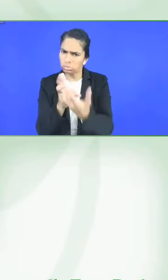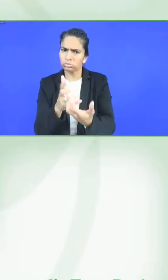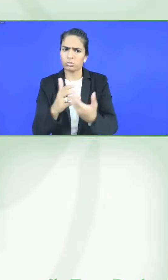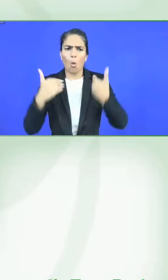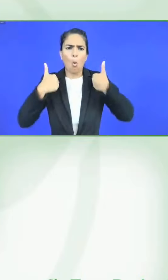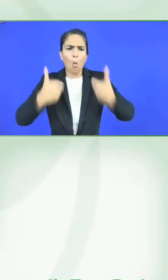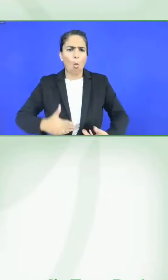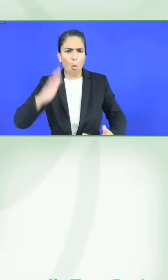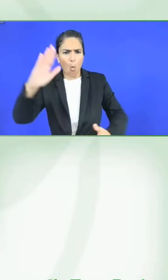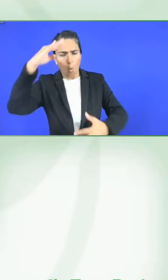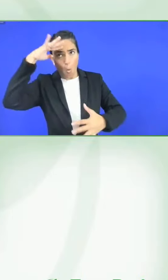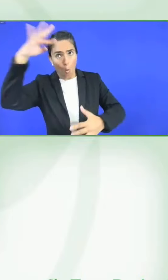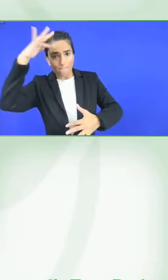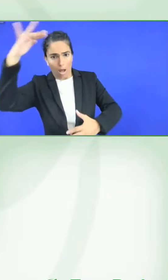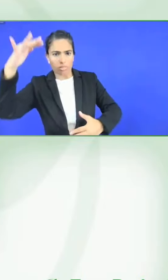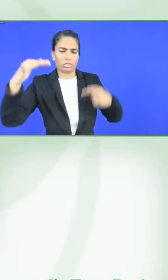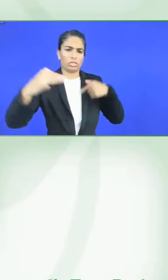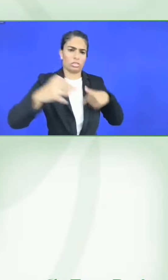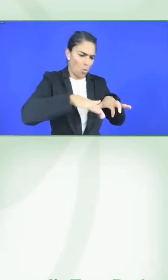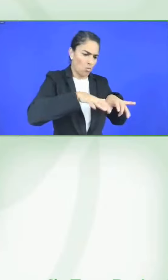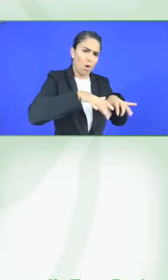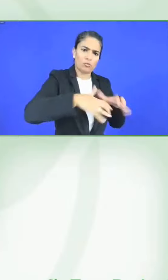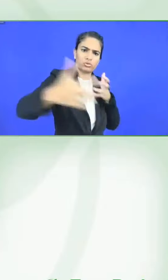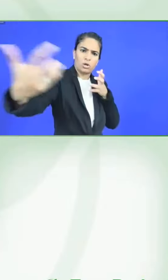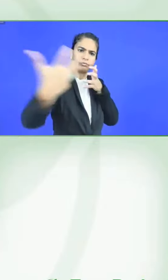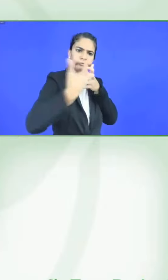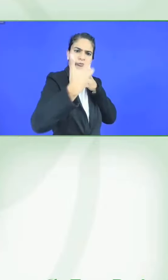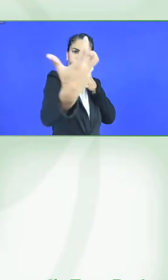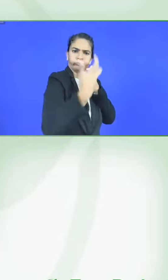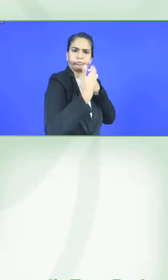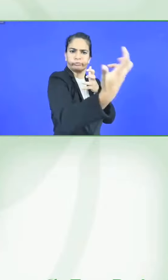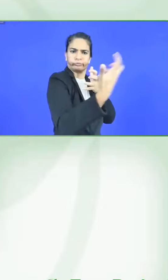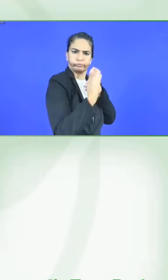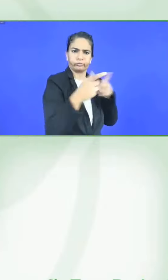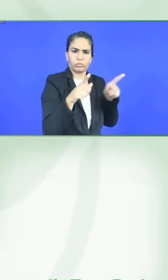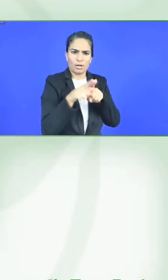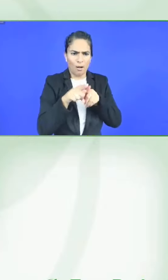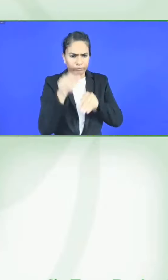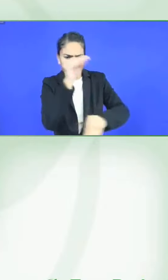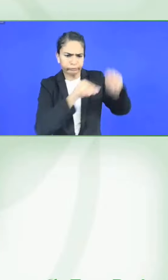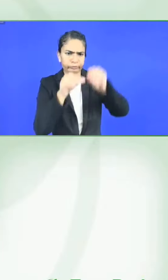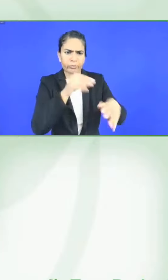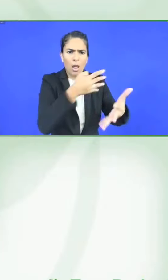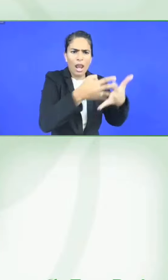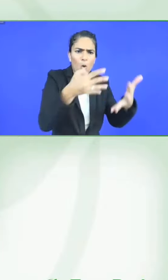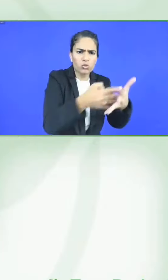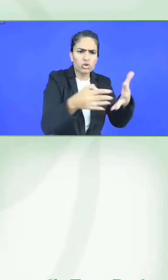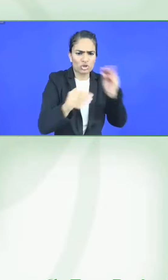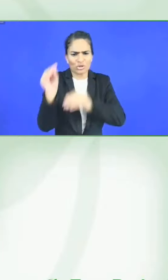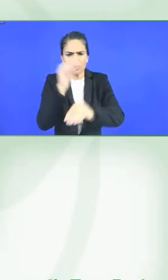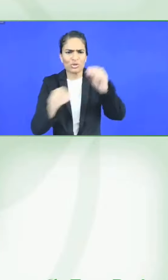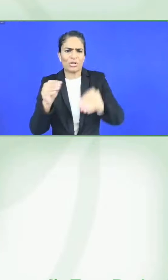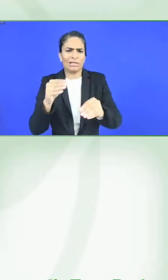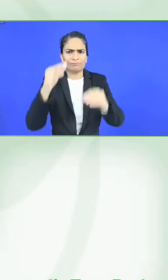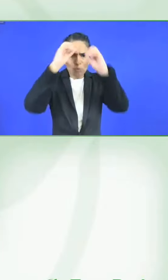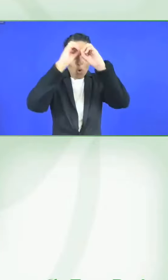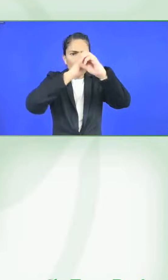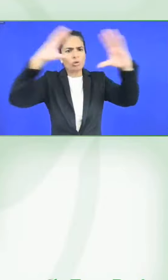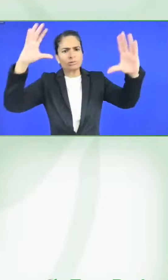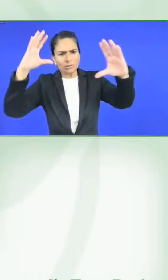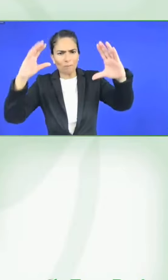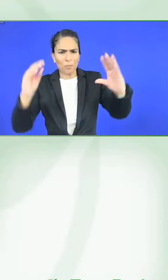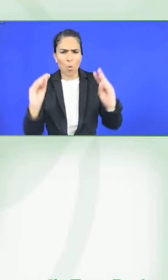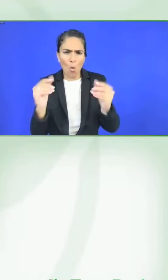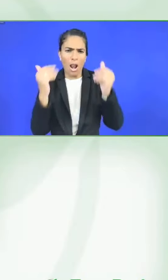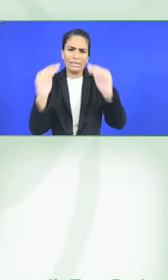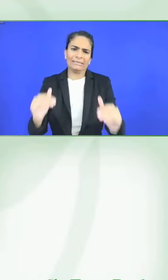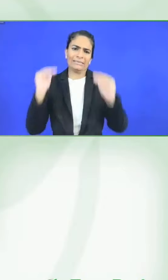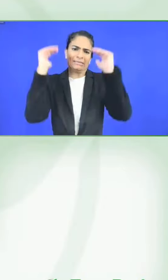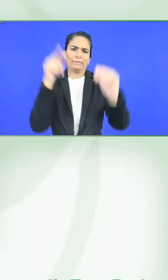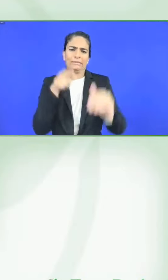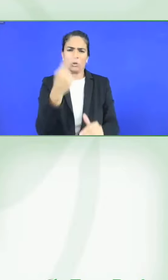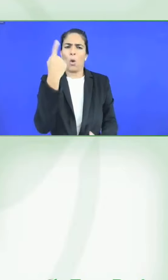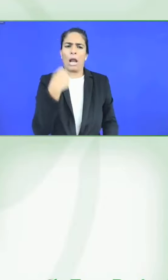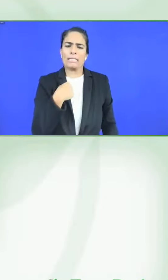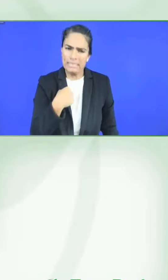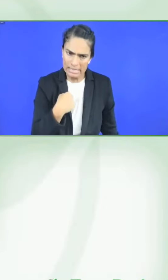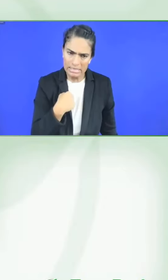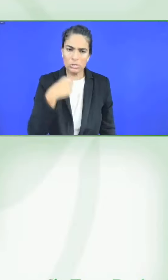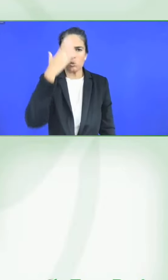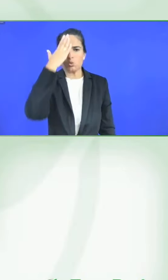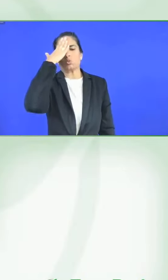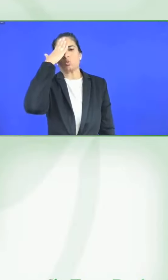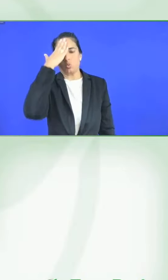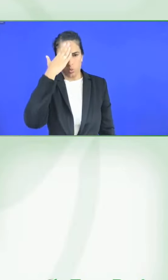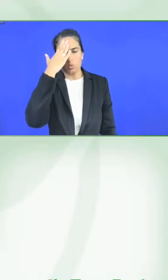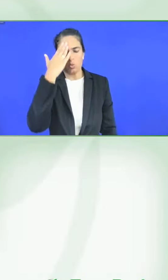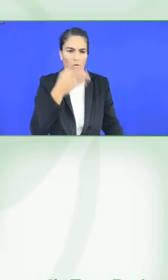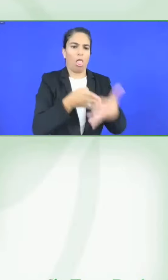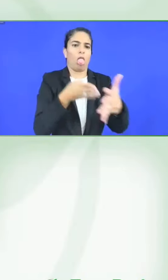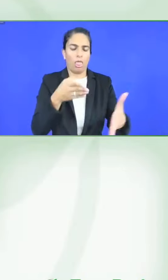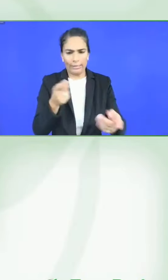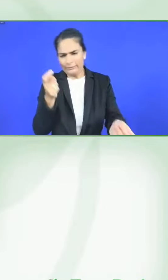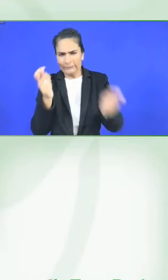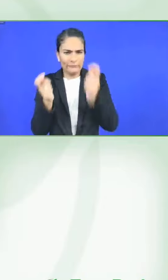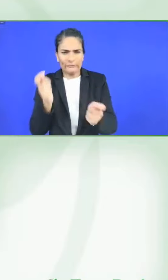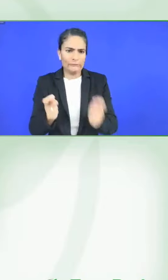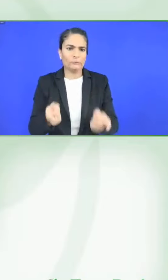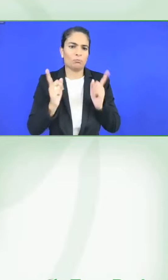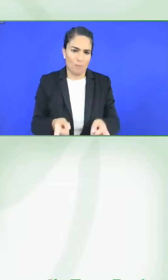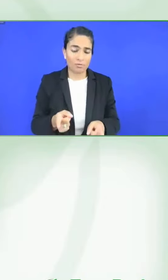You cannot use any of them either, they are not accessible to you.